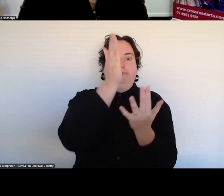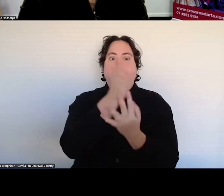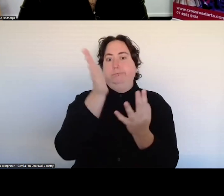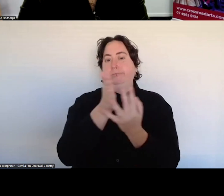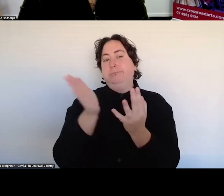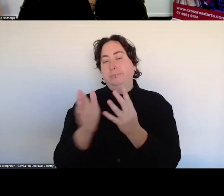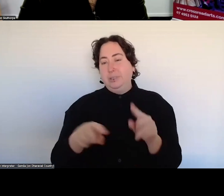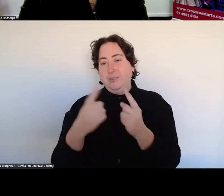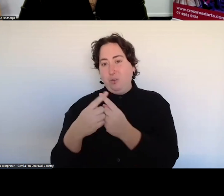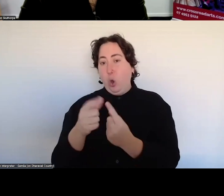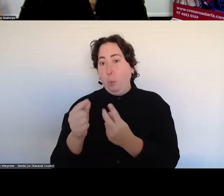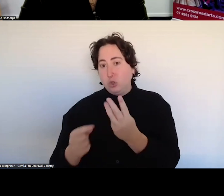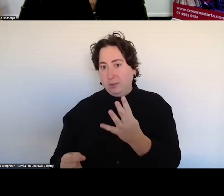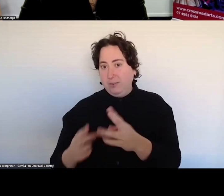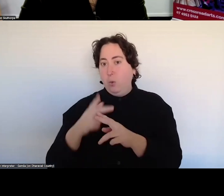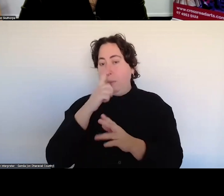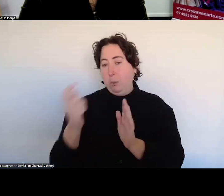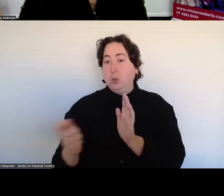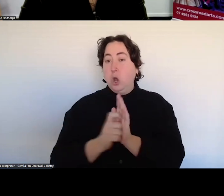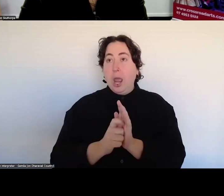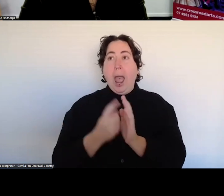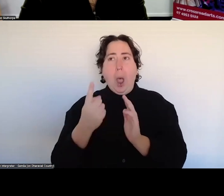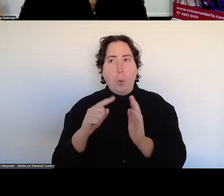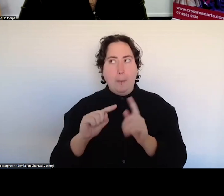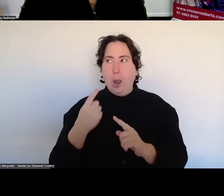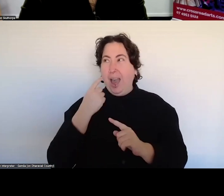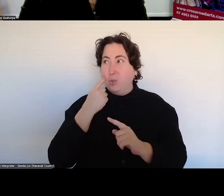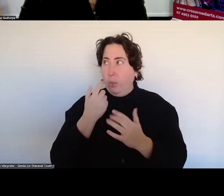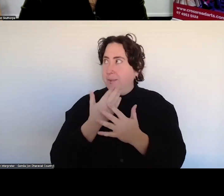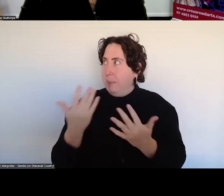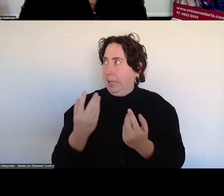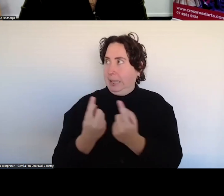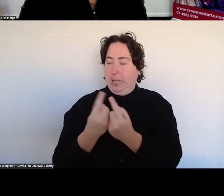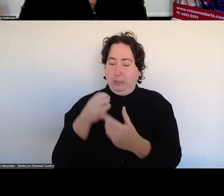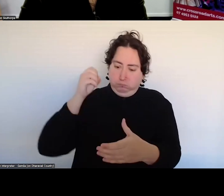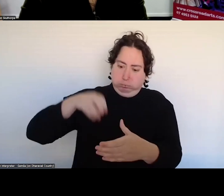There was a moment when I thought there was a lot we were packing in the bag, The Audition,